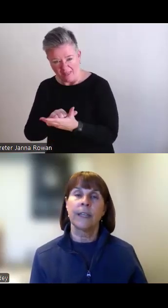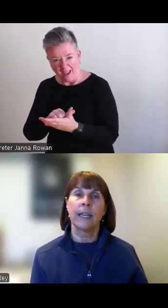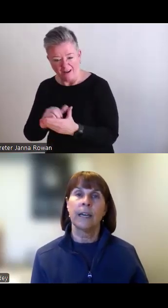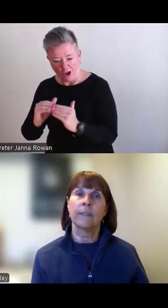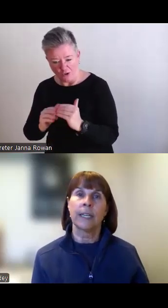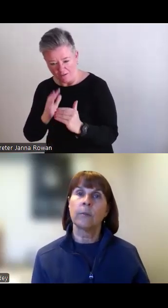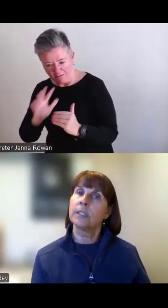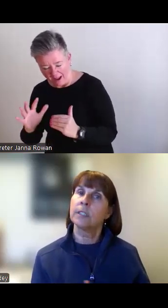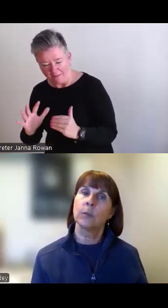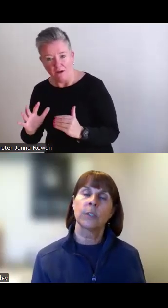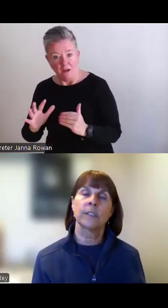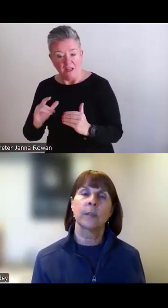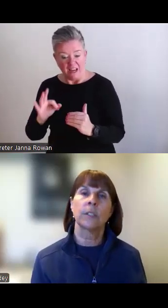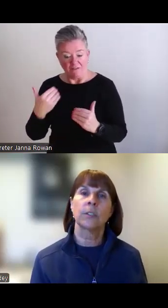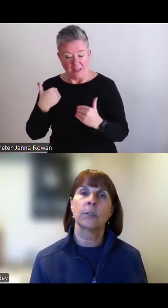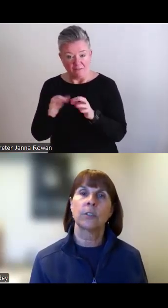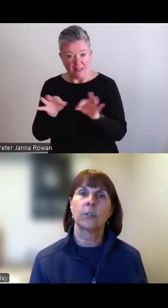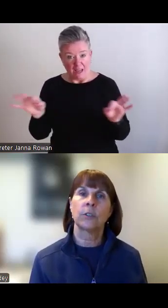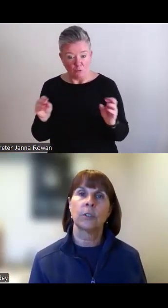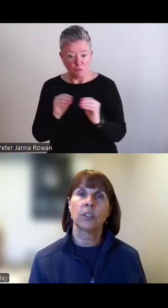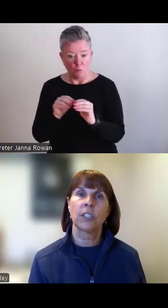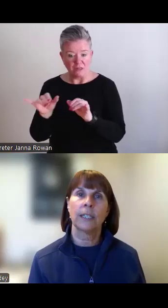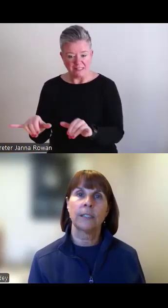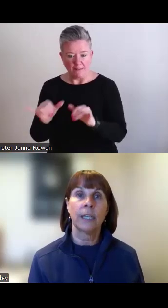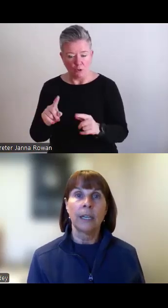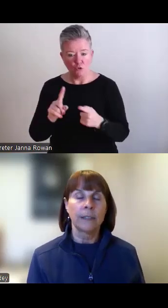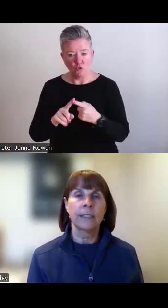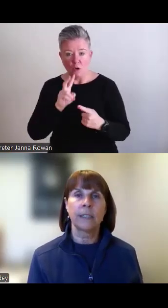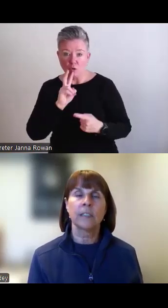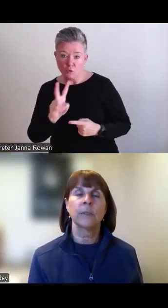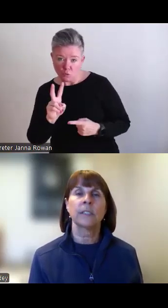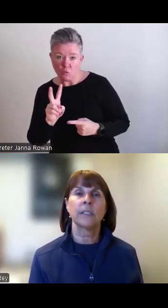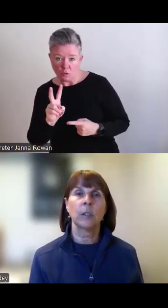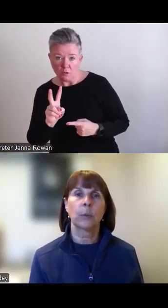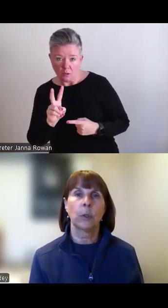if they have language that's more similar to a two-year-old child, the assessment's still